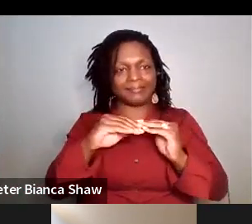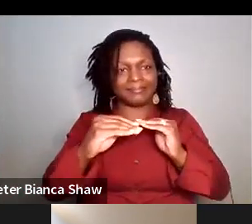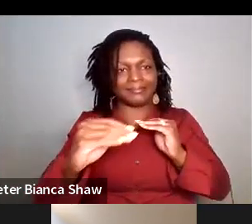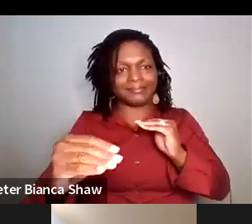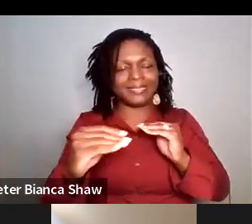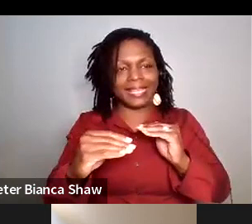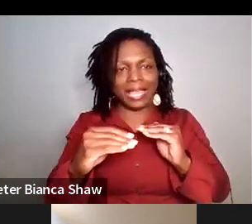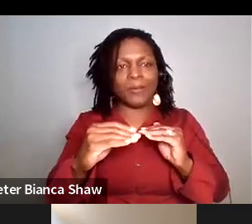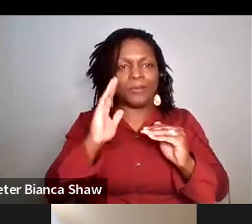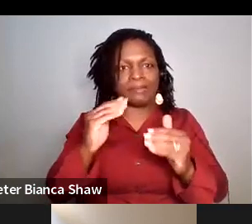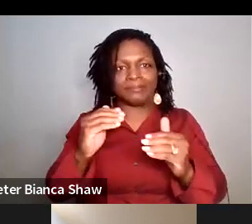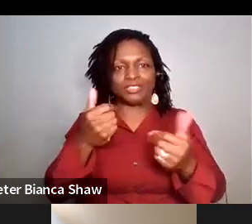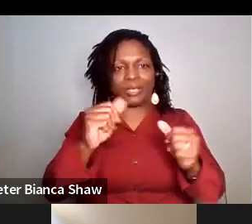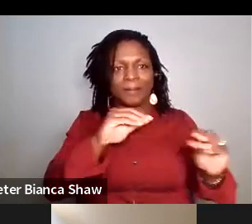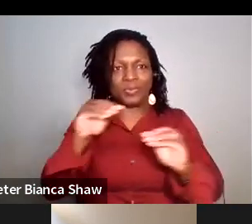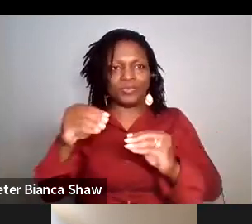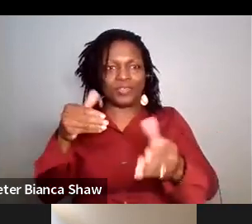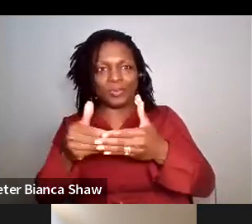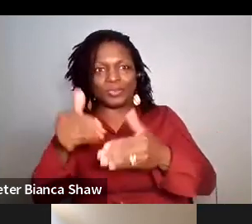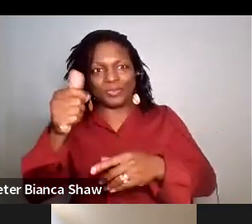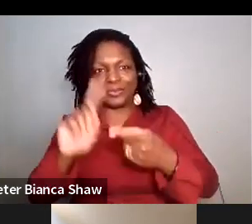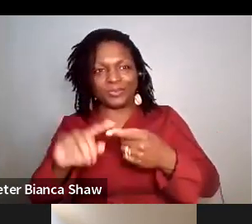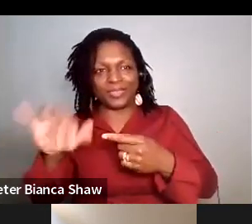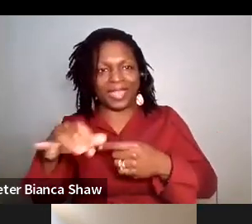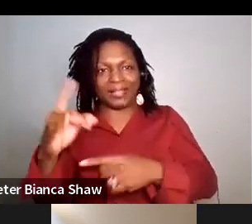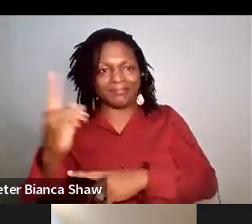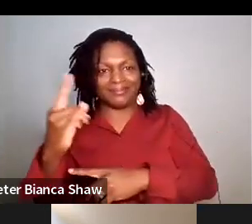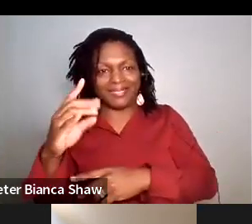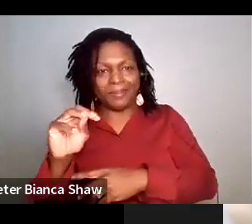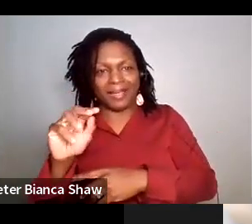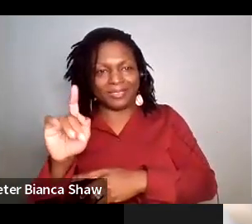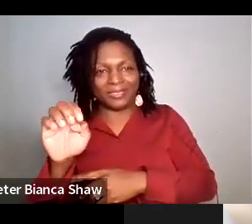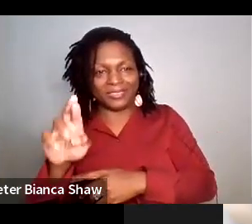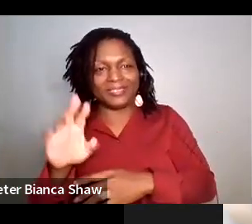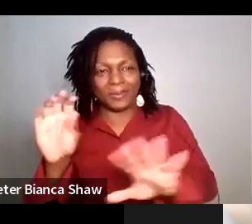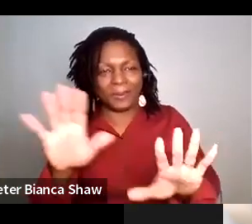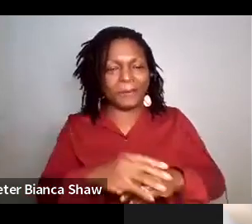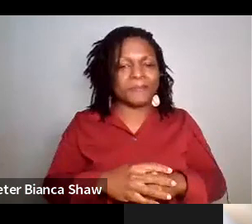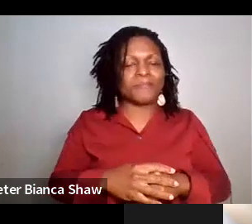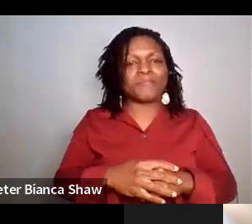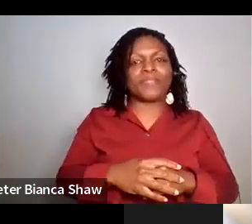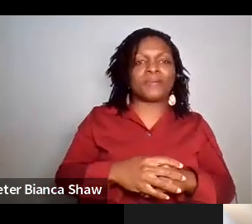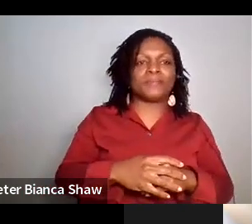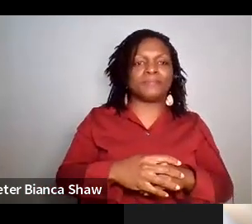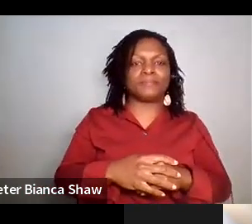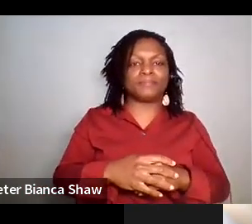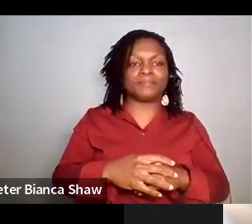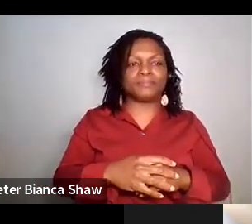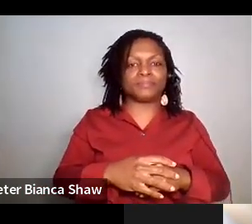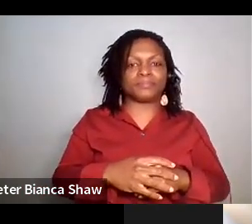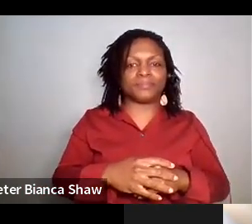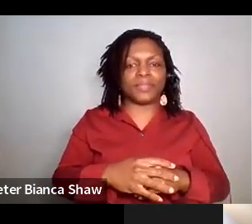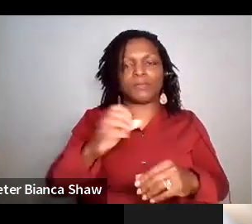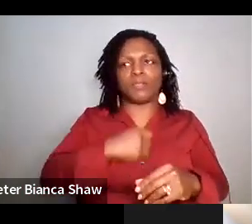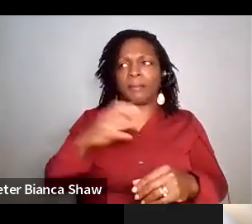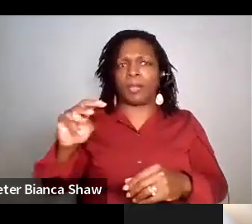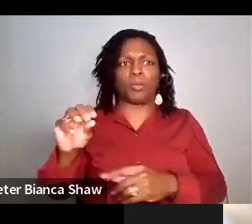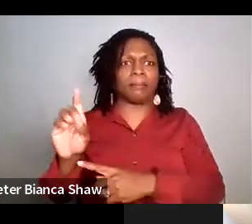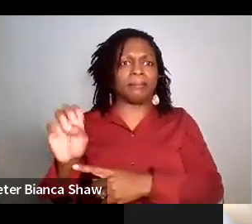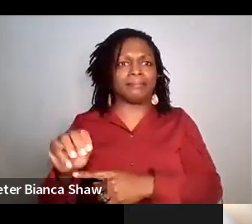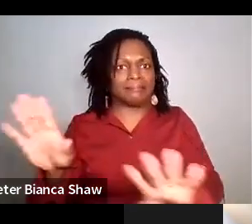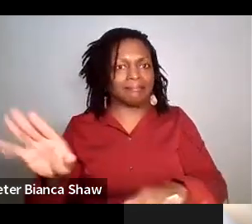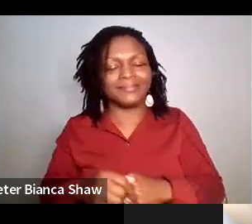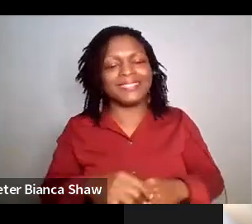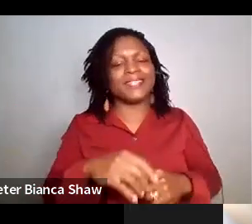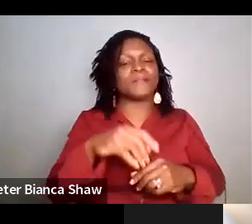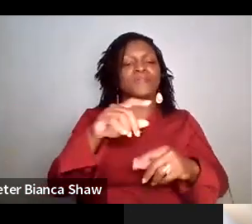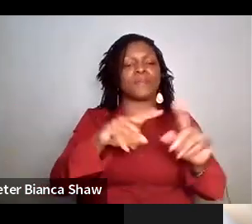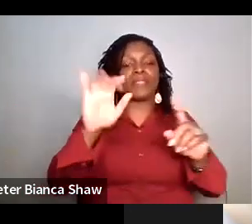Okay, Bob. no worries it. it's funny because with both said about just being around other families really echoes a conversation that I had with someone the other day about empowerment for people with disability.